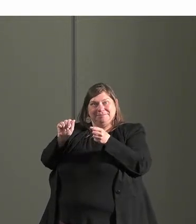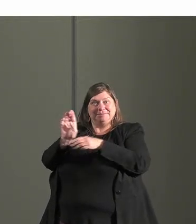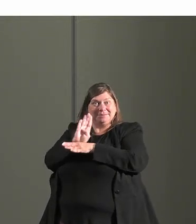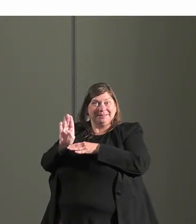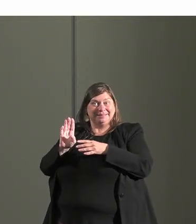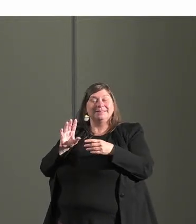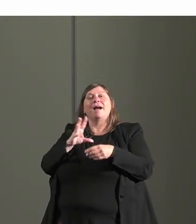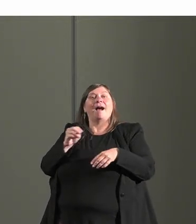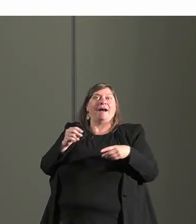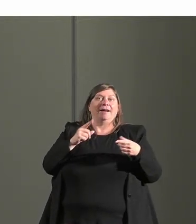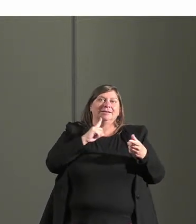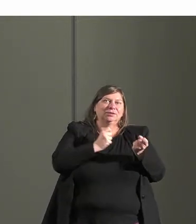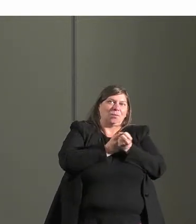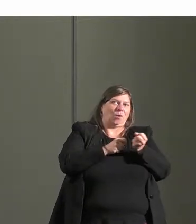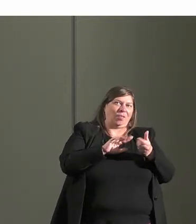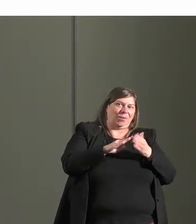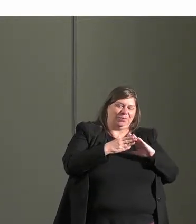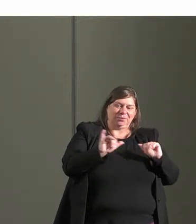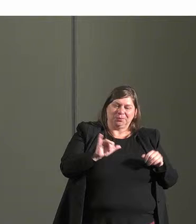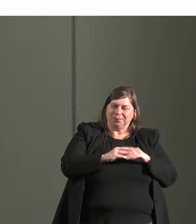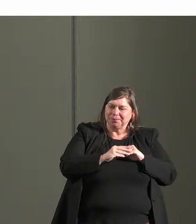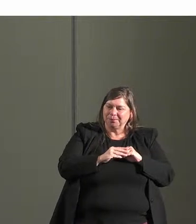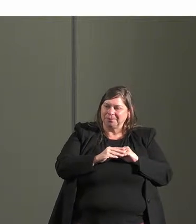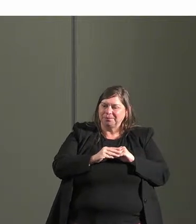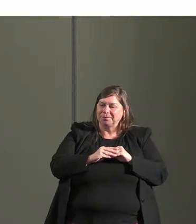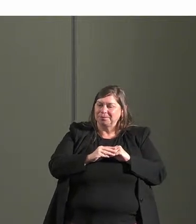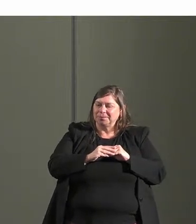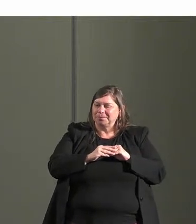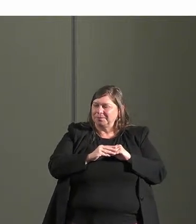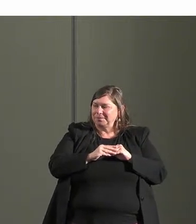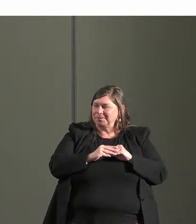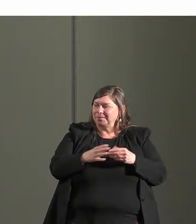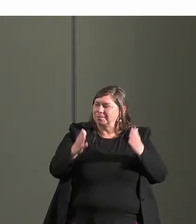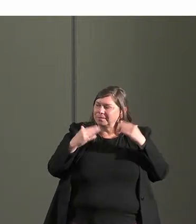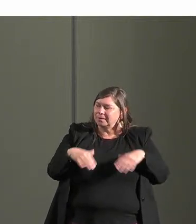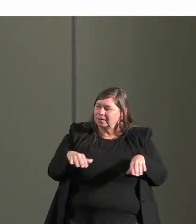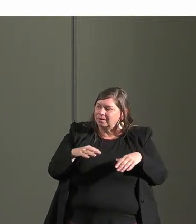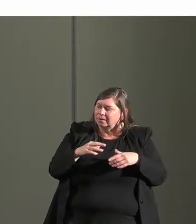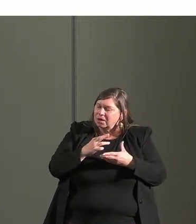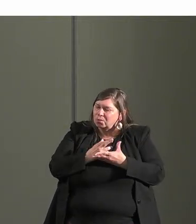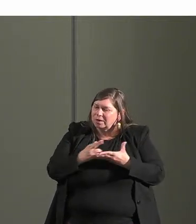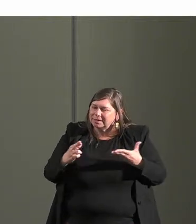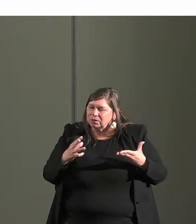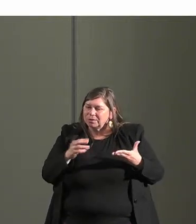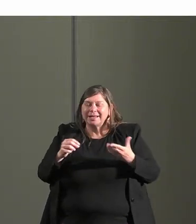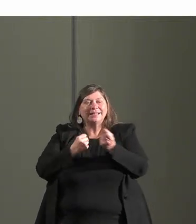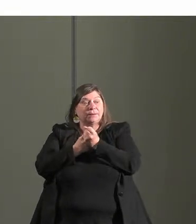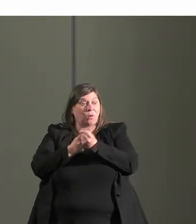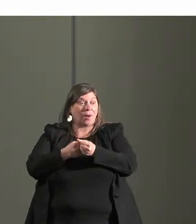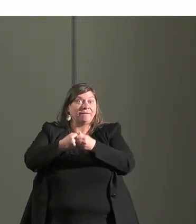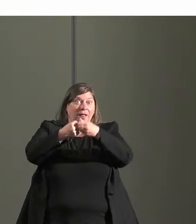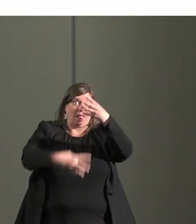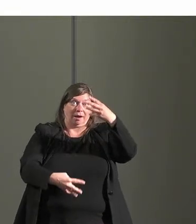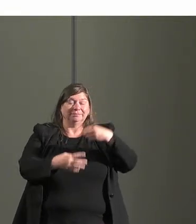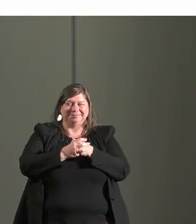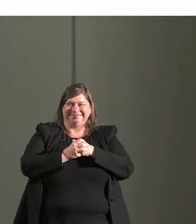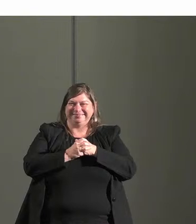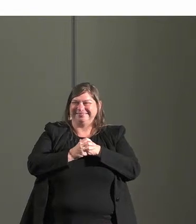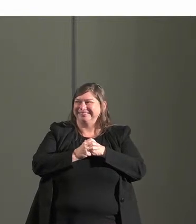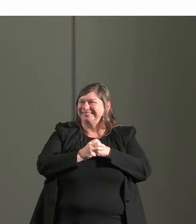and support the community. And with that we will move on